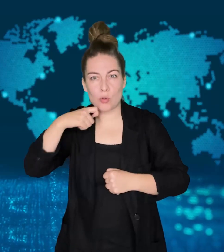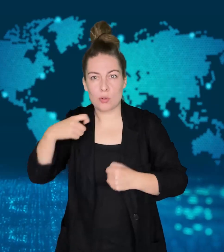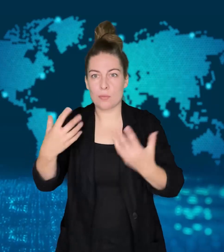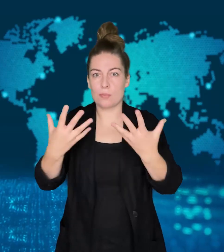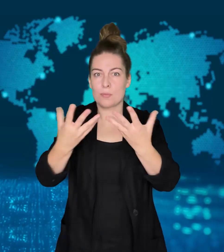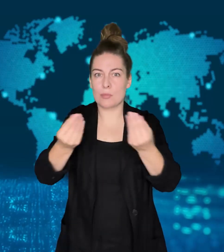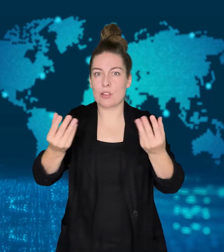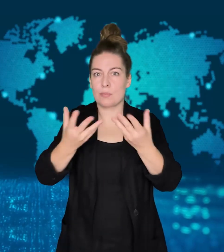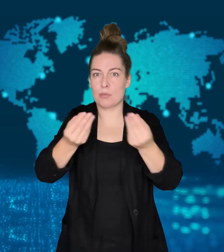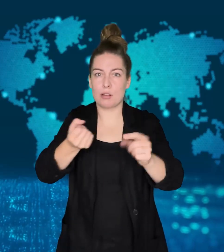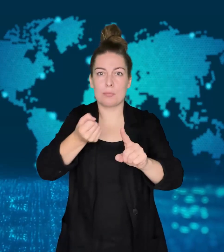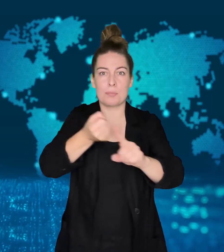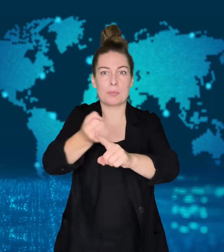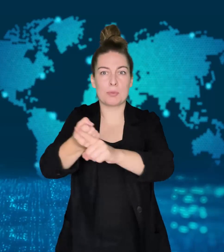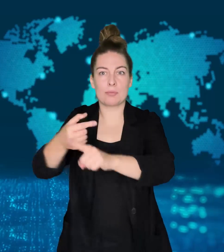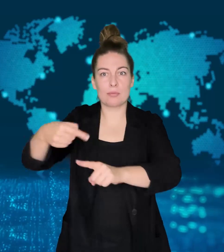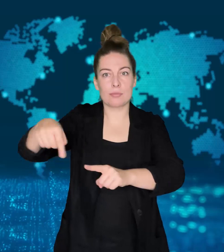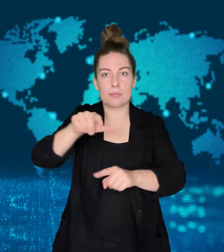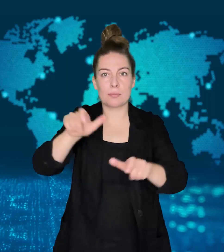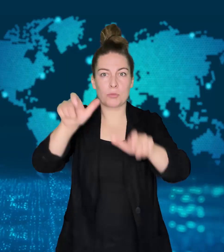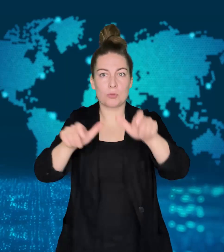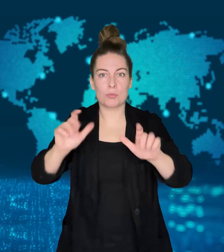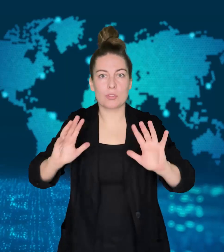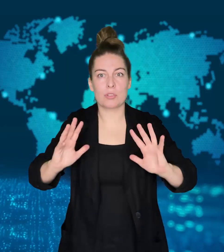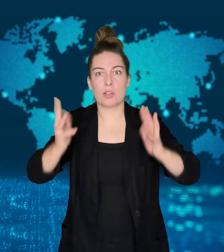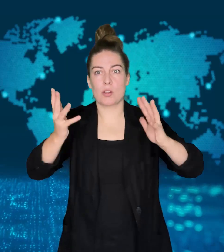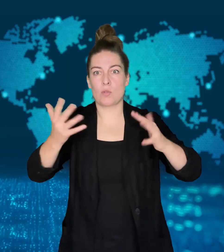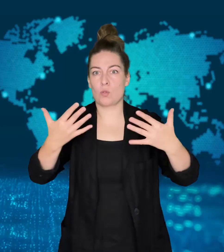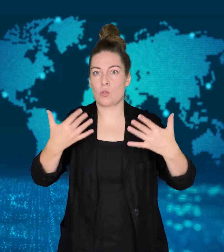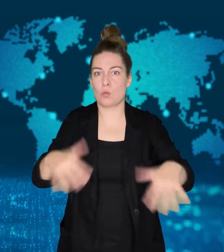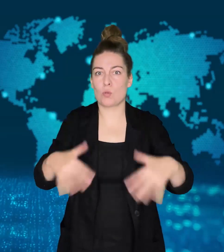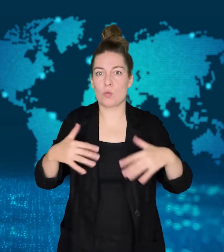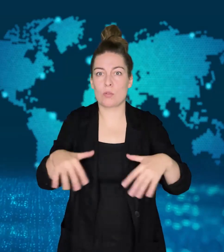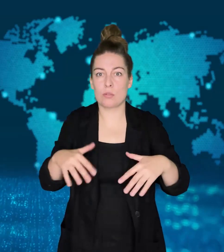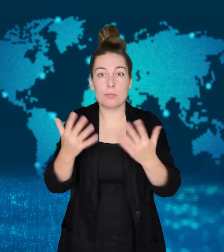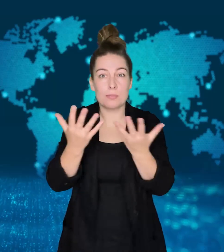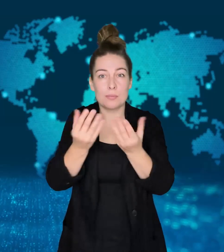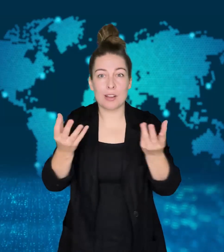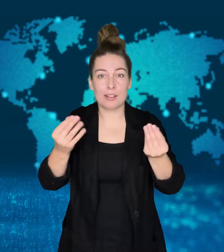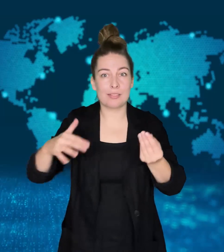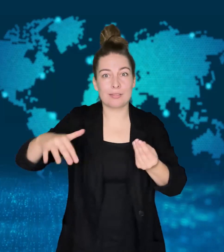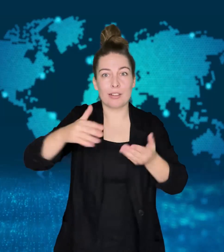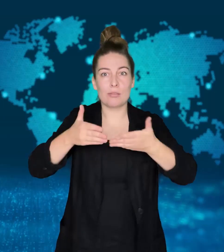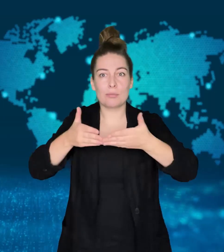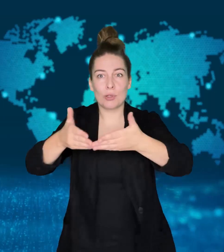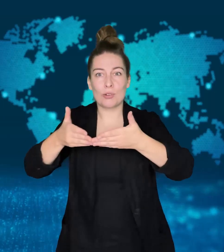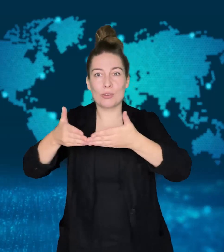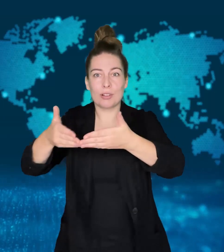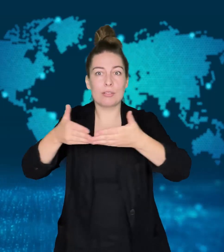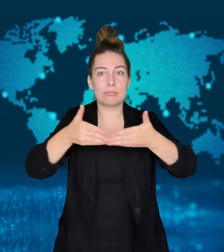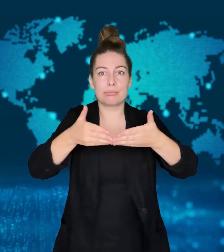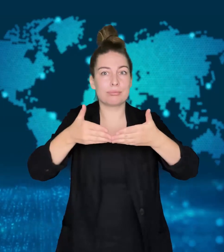Boats have been left stranded, and food and water supplies to